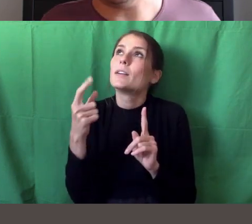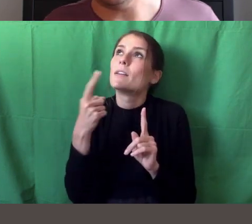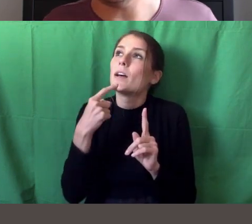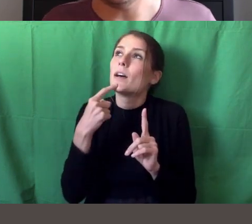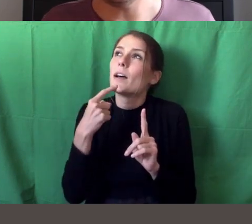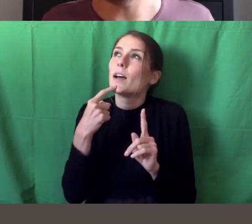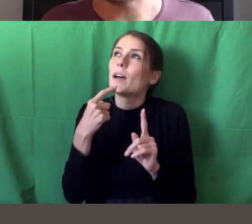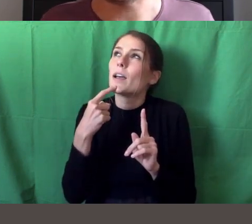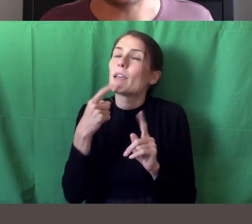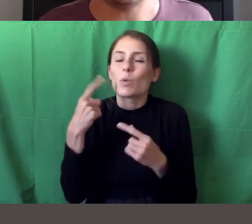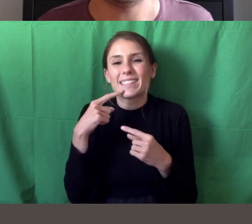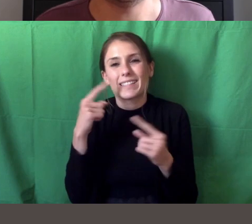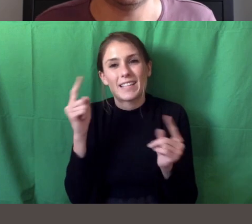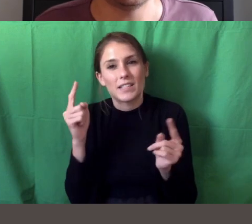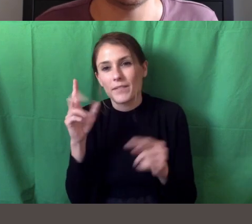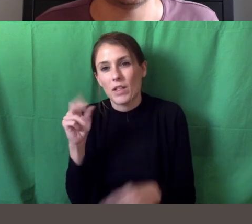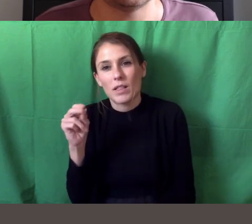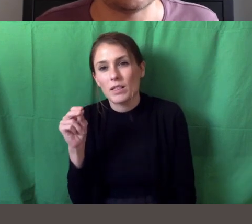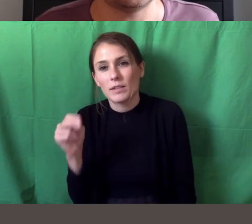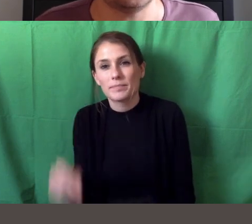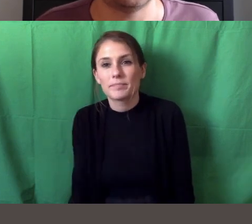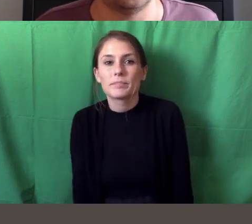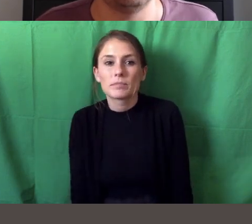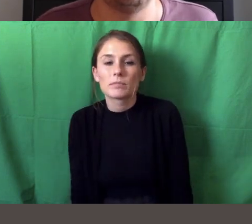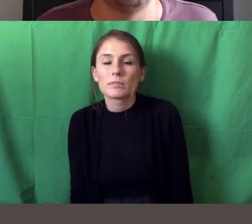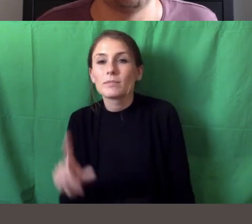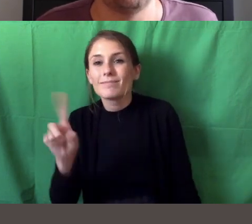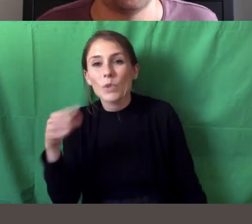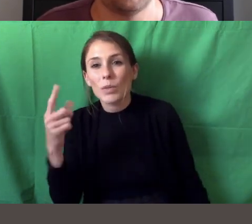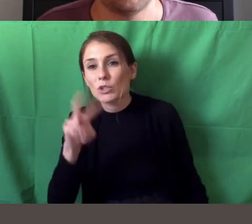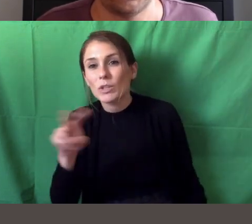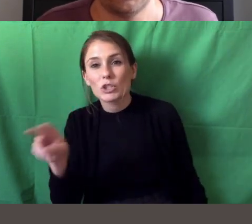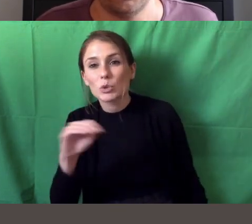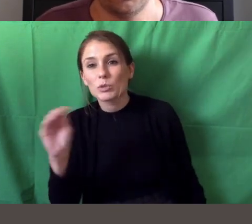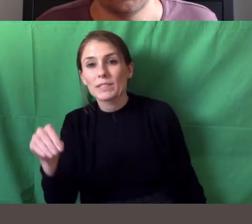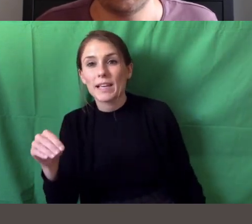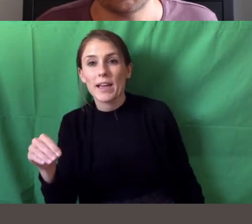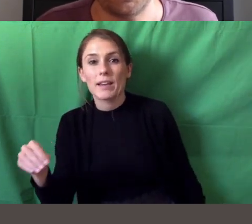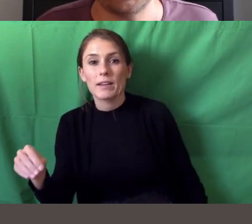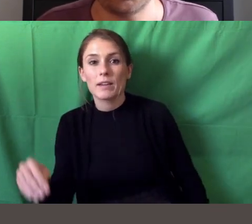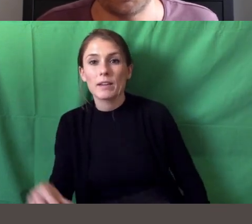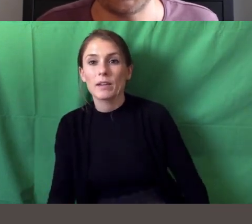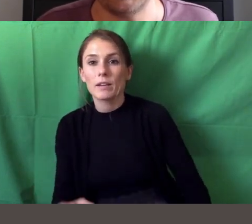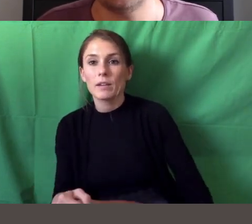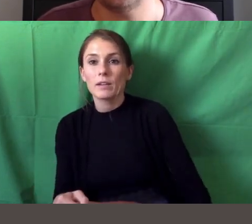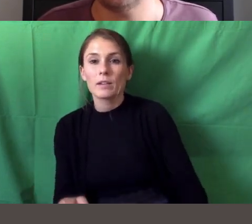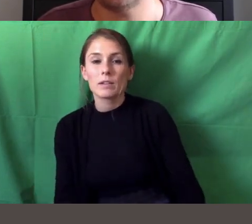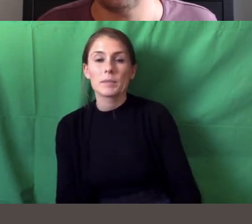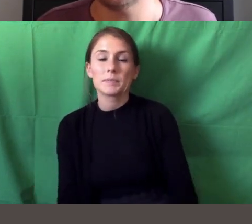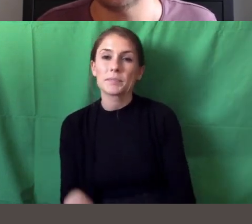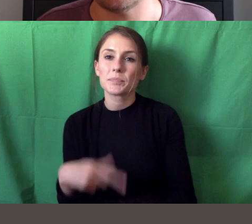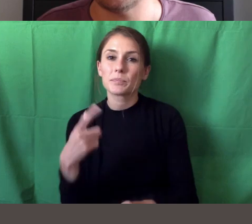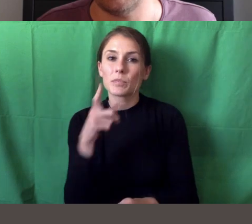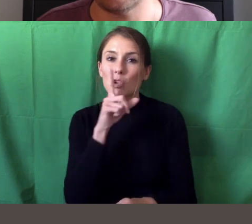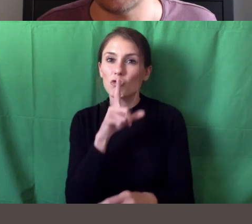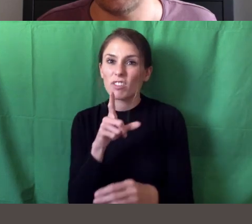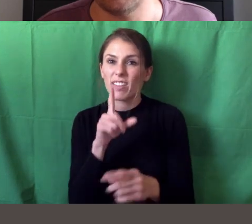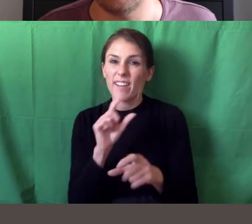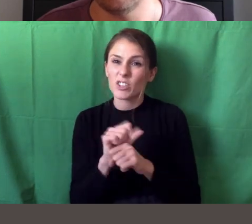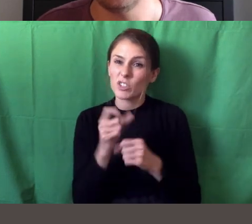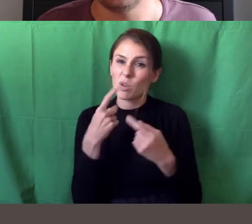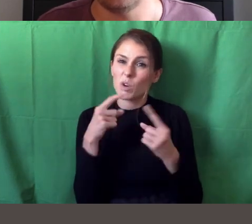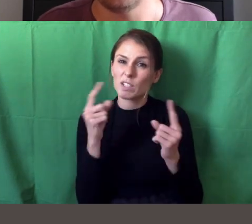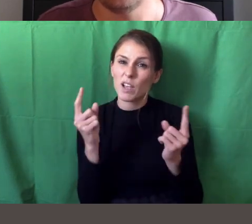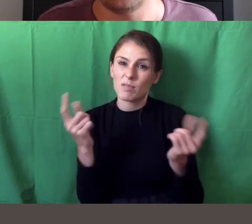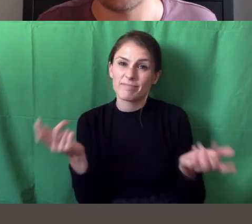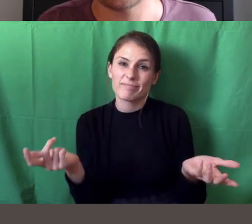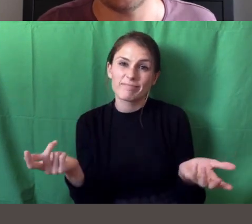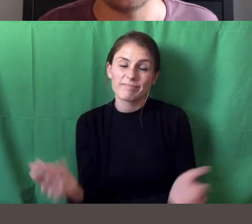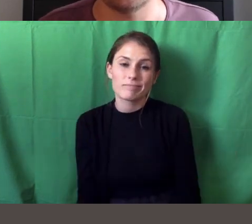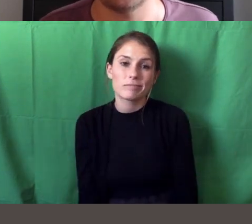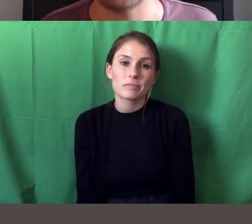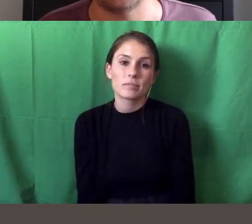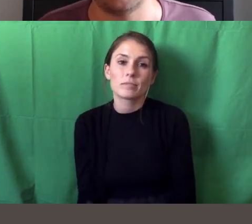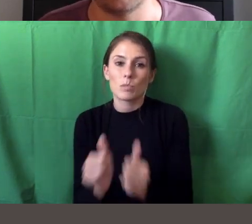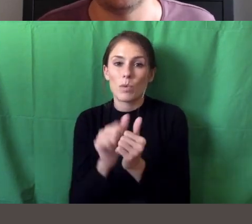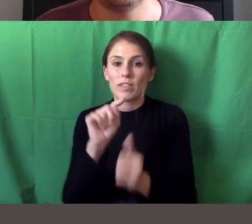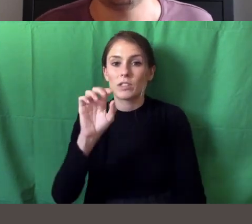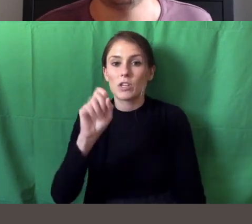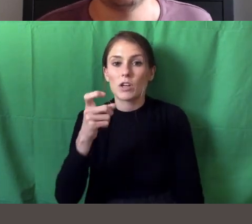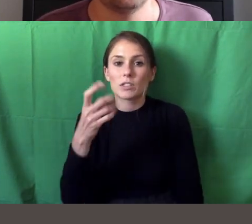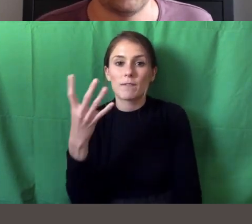But yeah, I did not say it was successful. Only 22% of the repositories actually worked